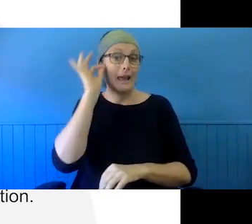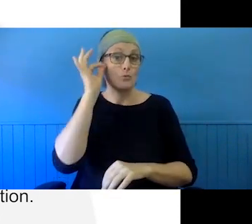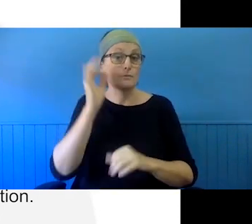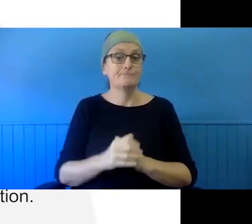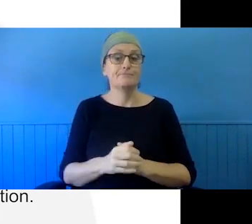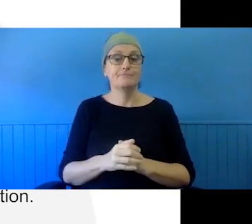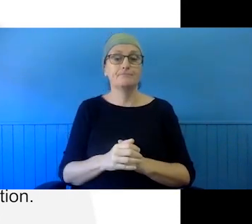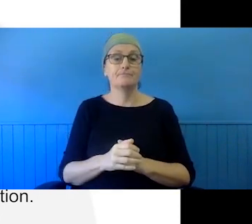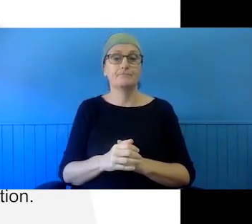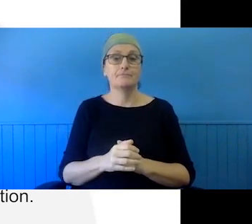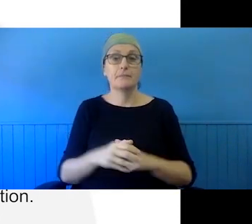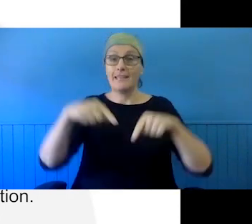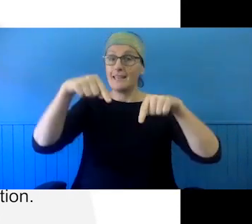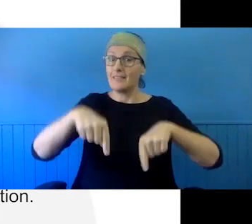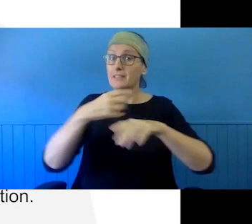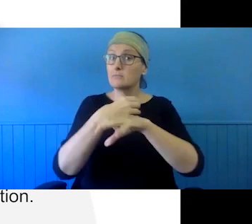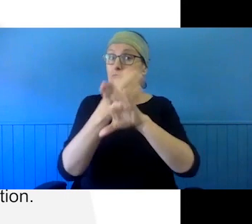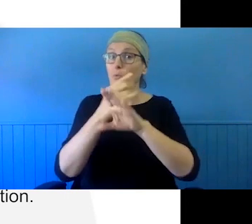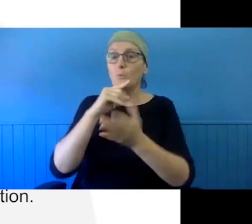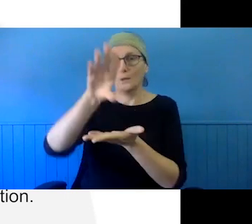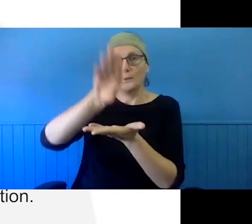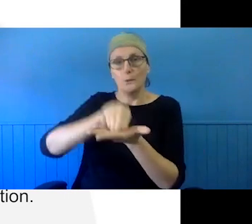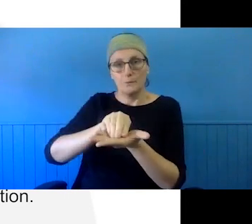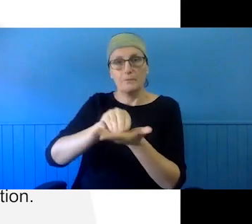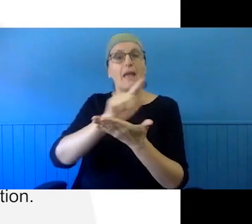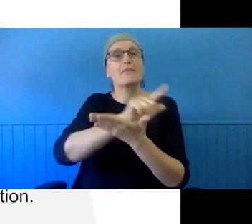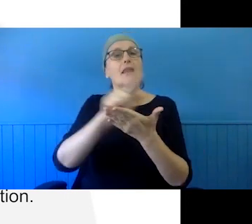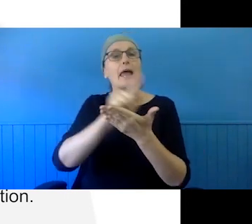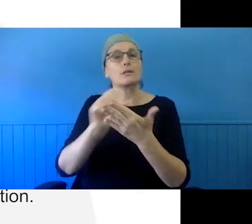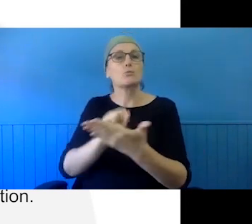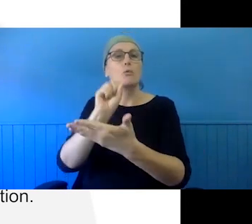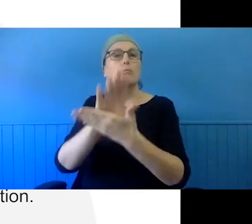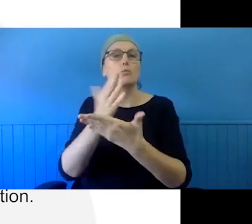leadershipprogram@Australiacouncil.- gov.au. We will be recording this session, and it will be available on our website over the next few days.